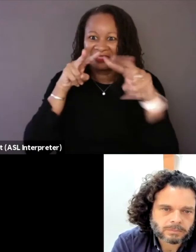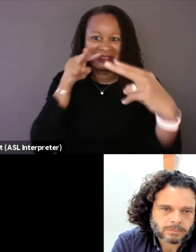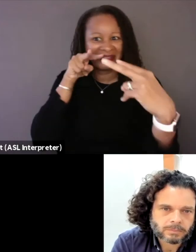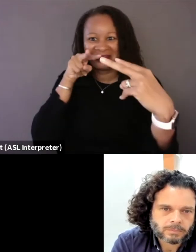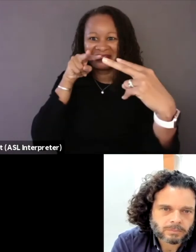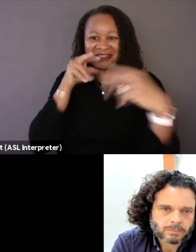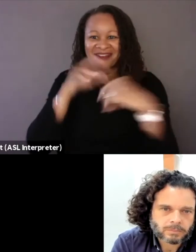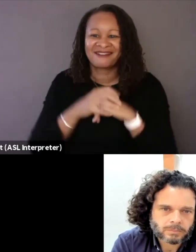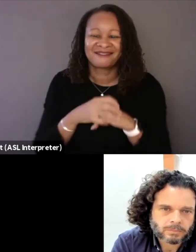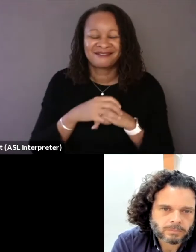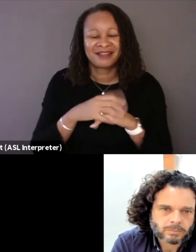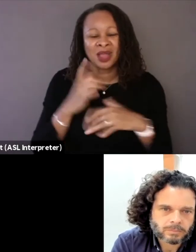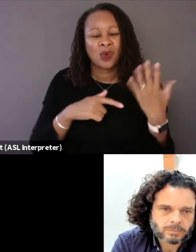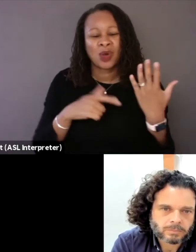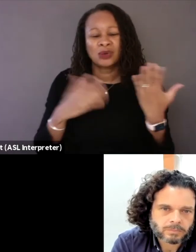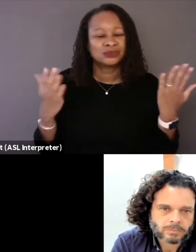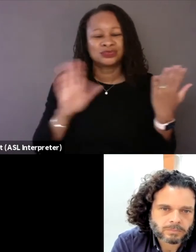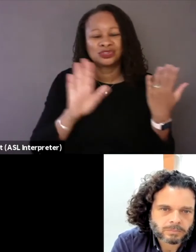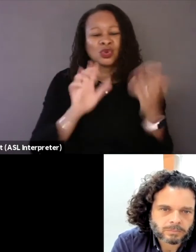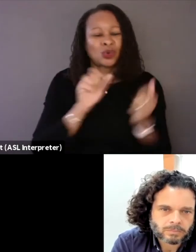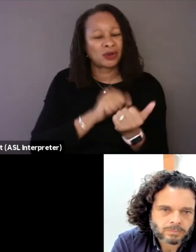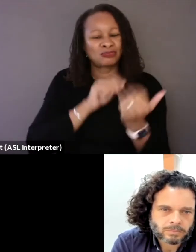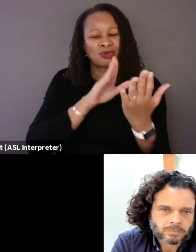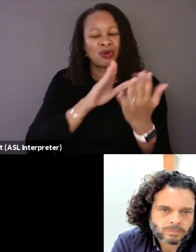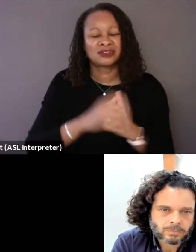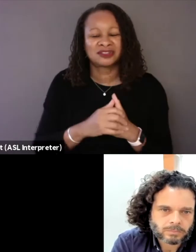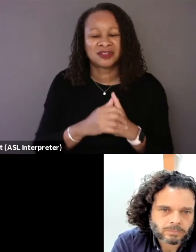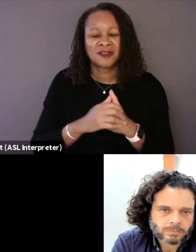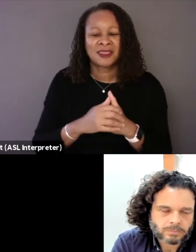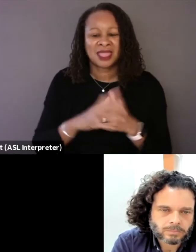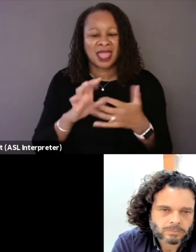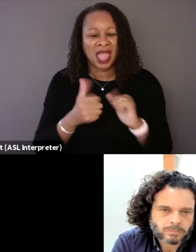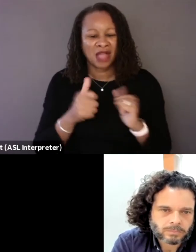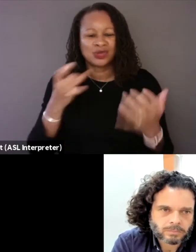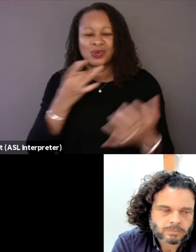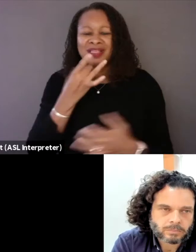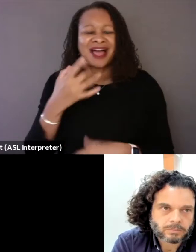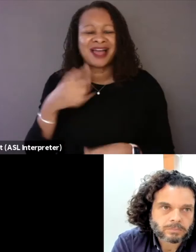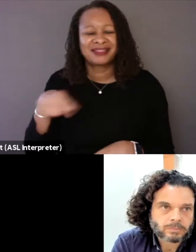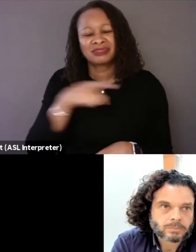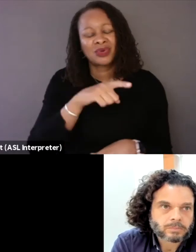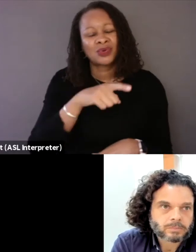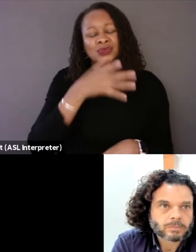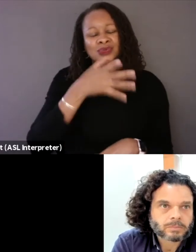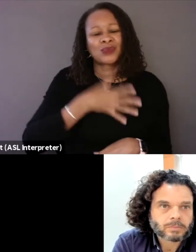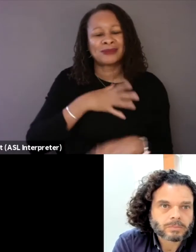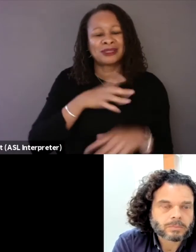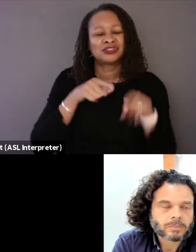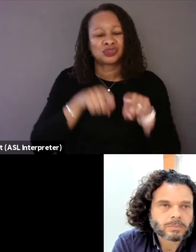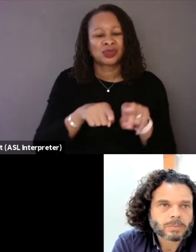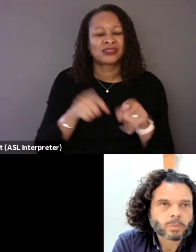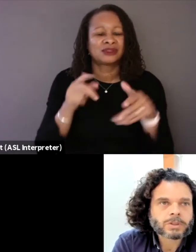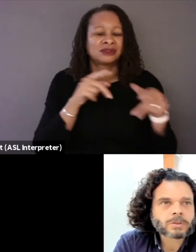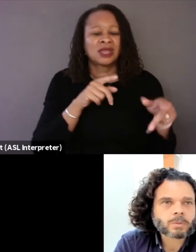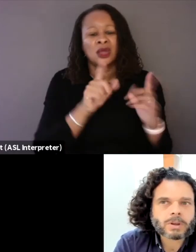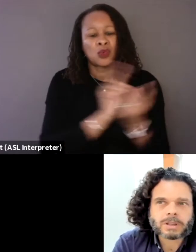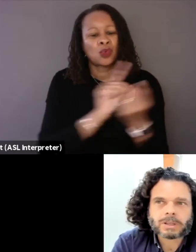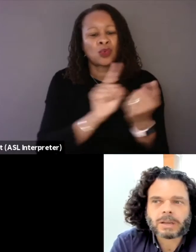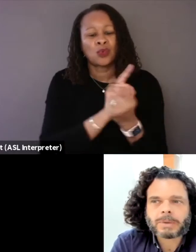What was your approach in the way that you lighted them when you guys had those, all those interviews in the film? We just wanted it, I mean,